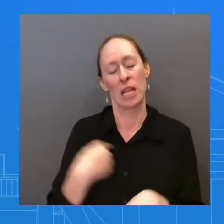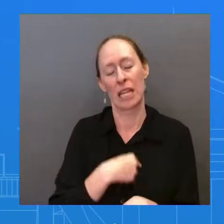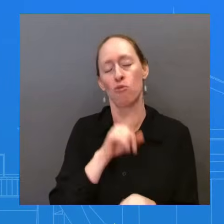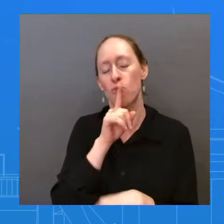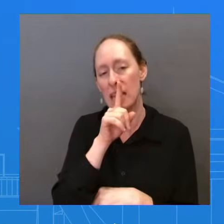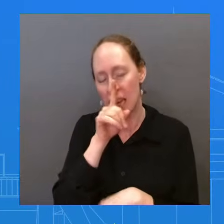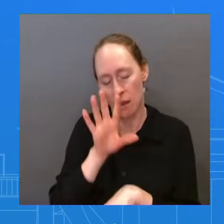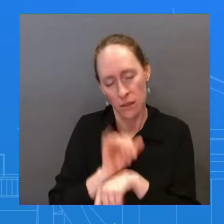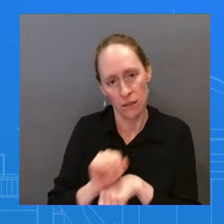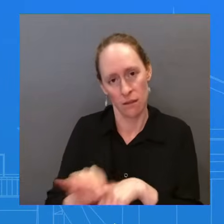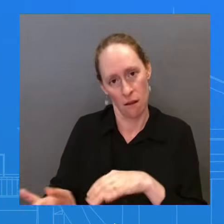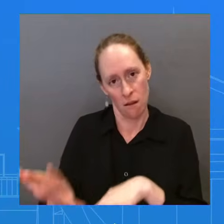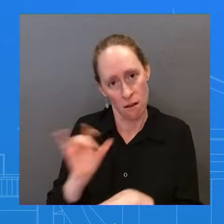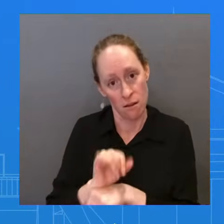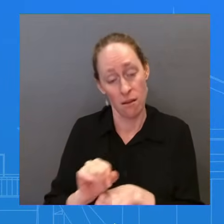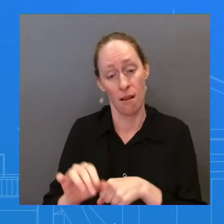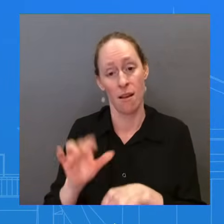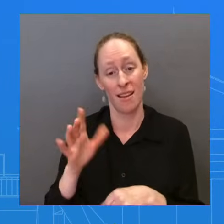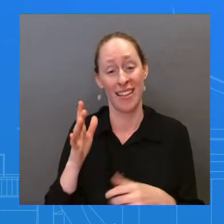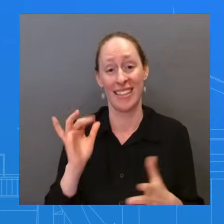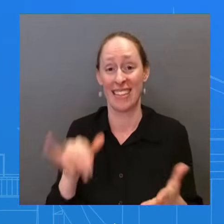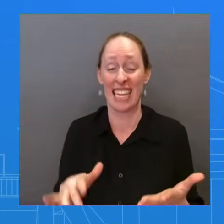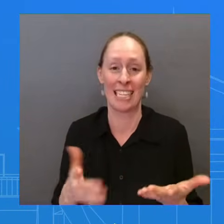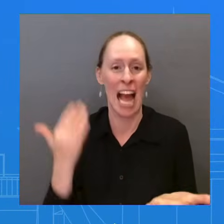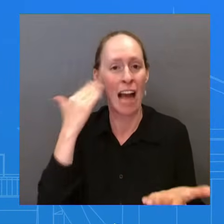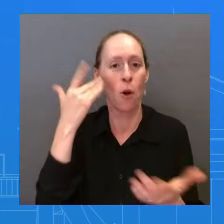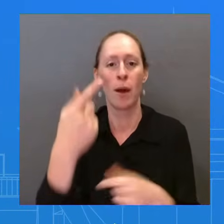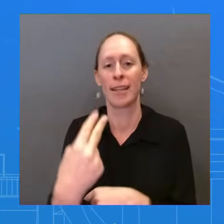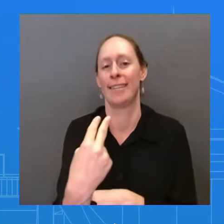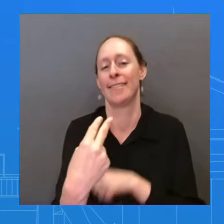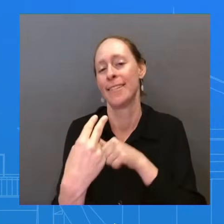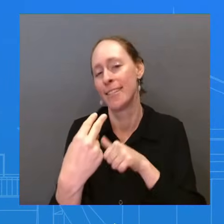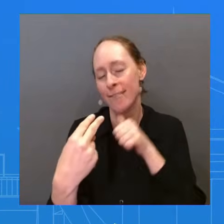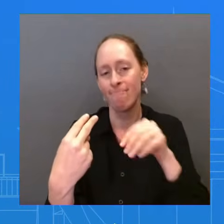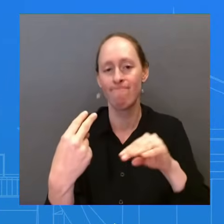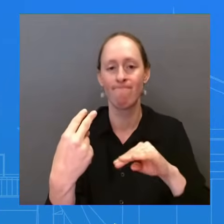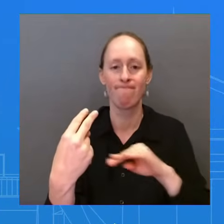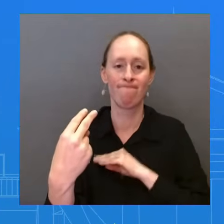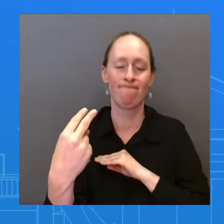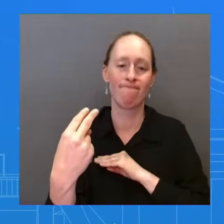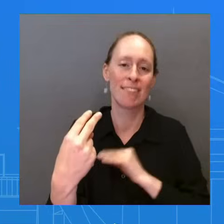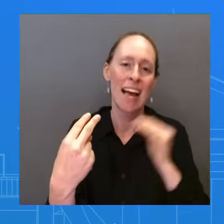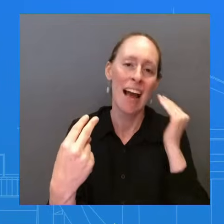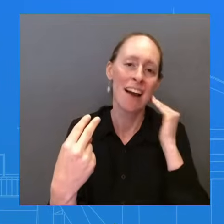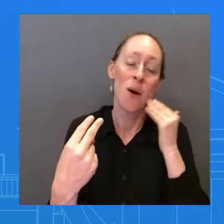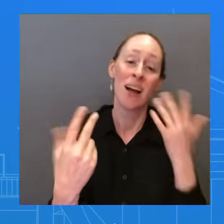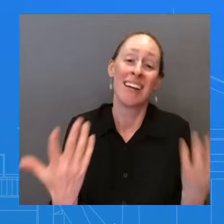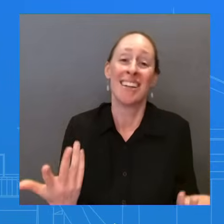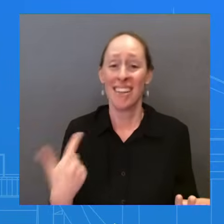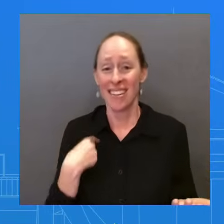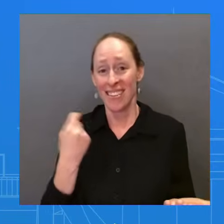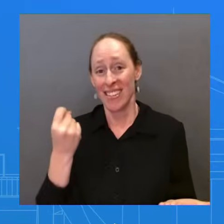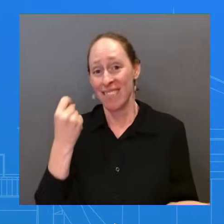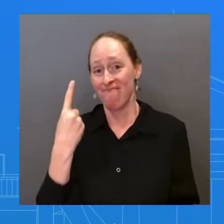but I hope you can understand why we wouldn't publicly negotiate here and publicly